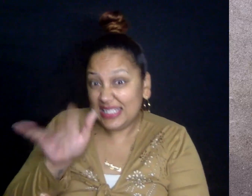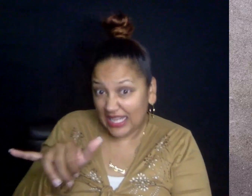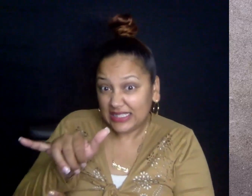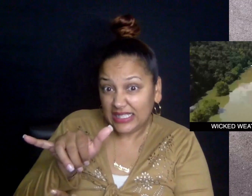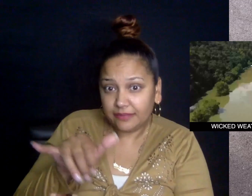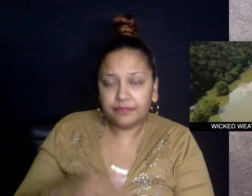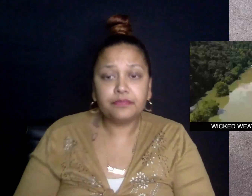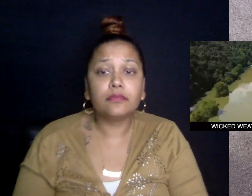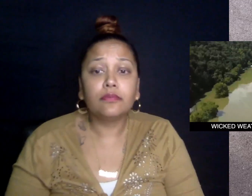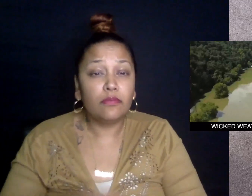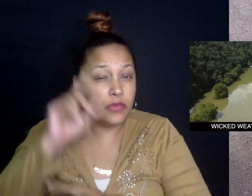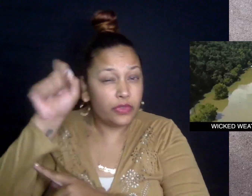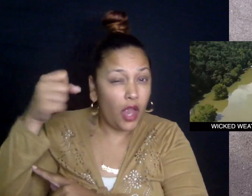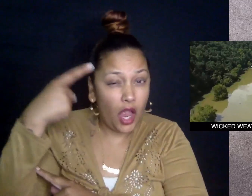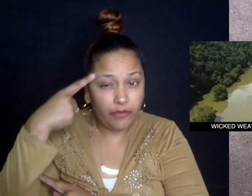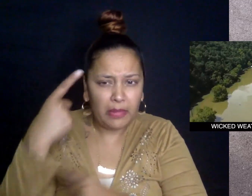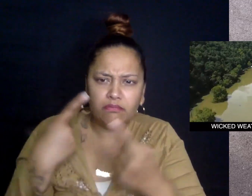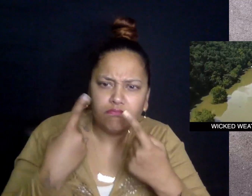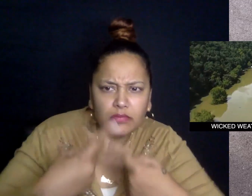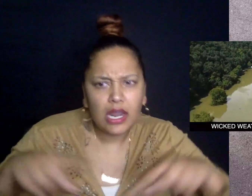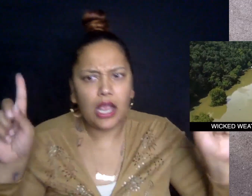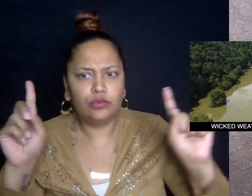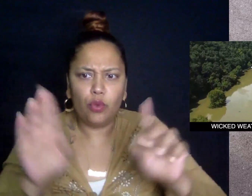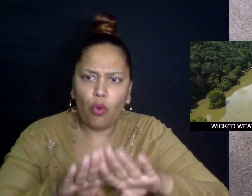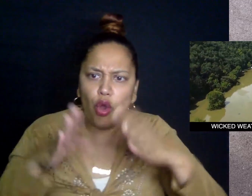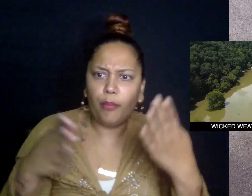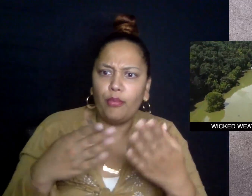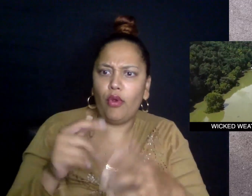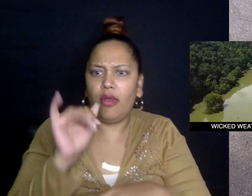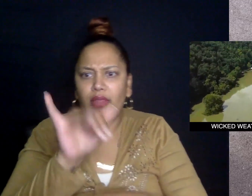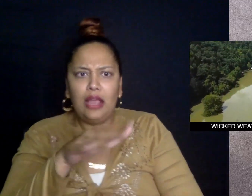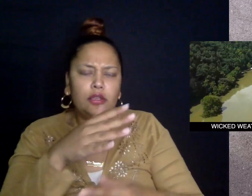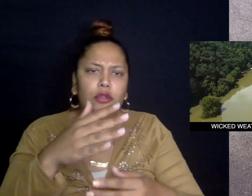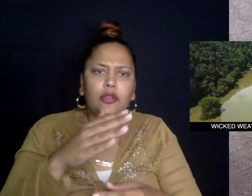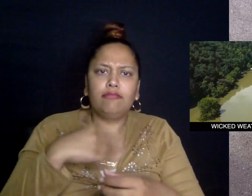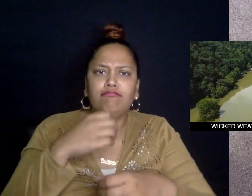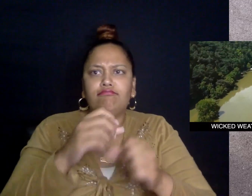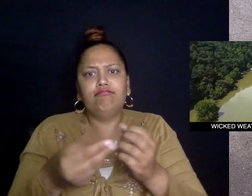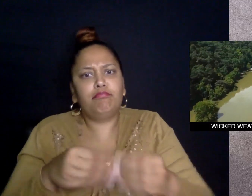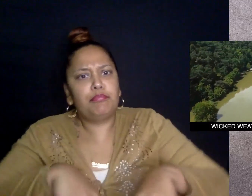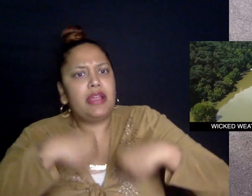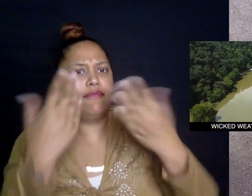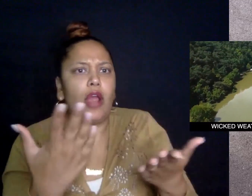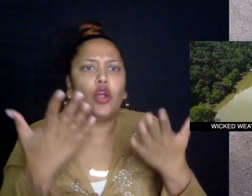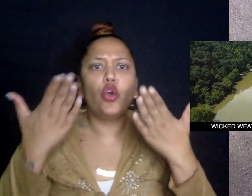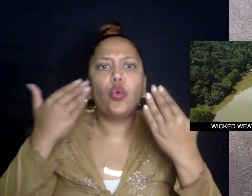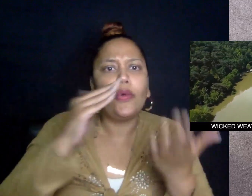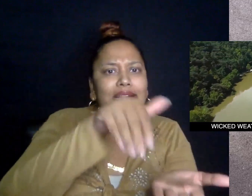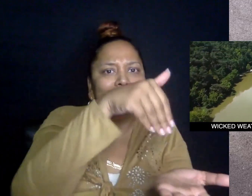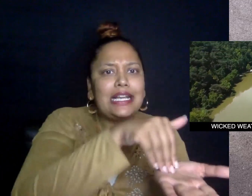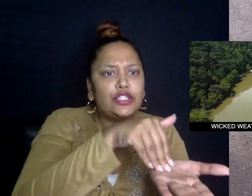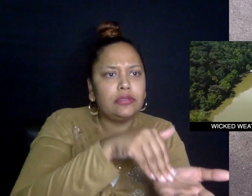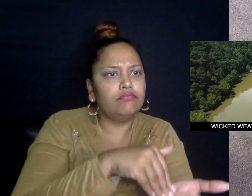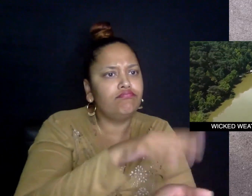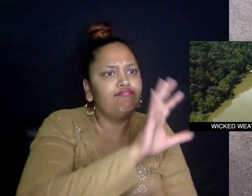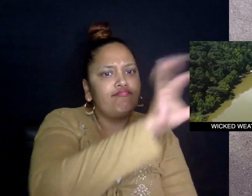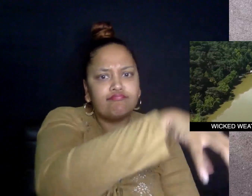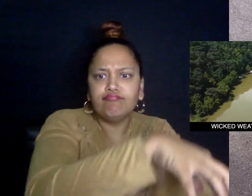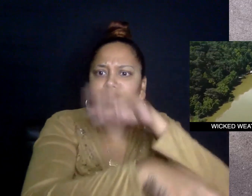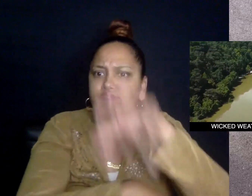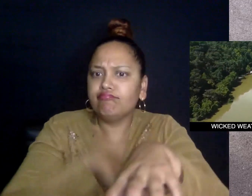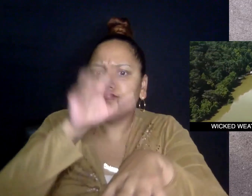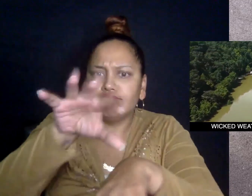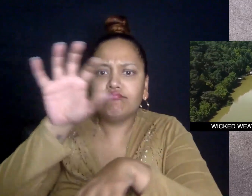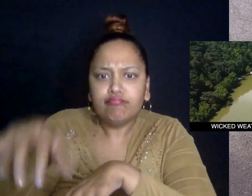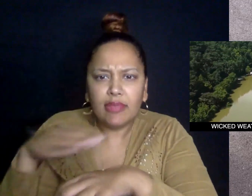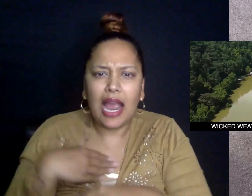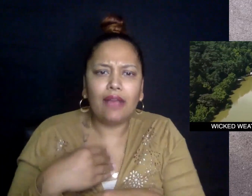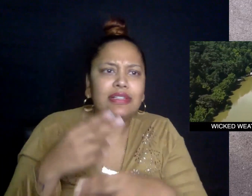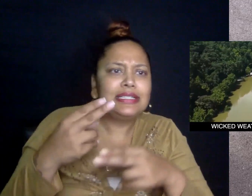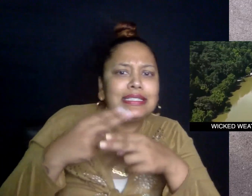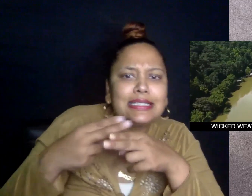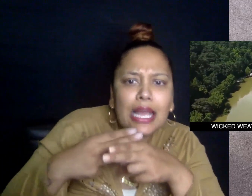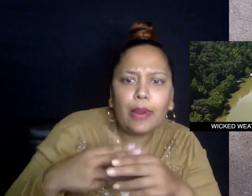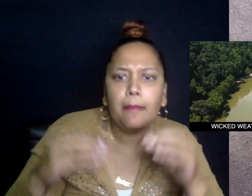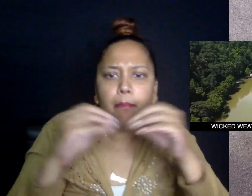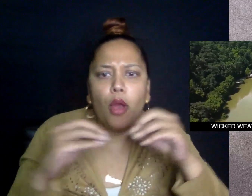of serious injuries and in Kentucky the governor announced the opening of several cooling centers